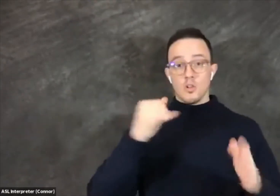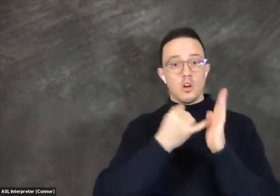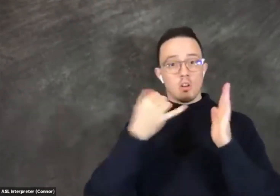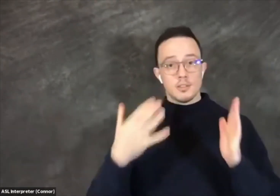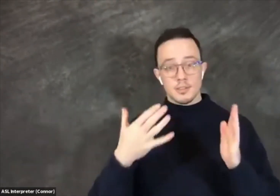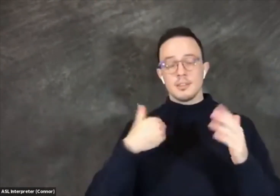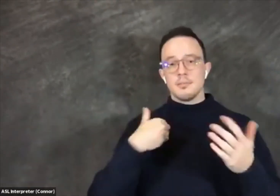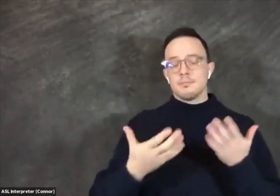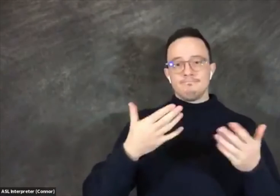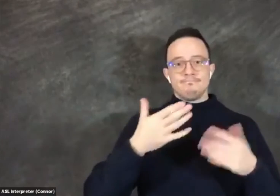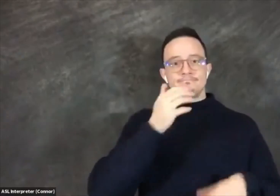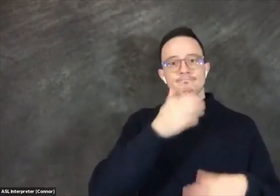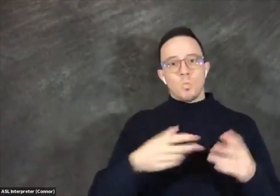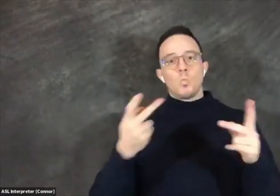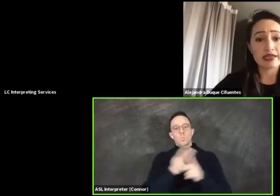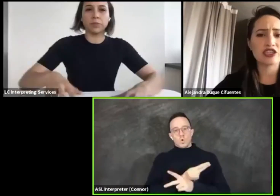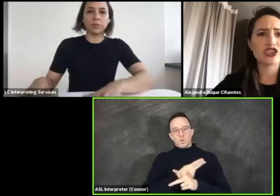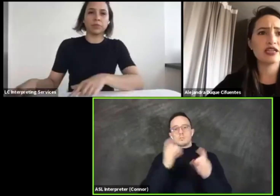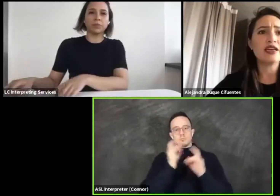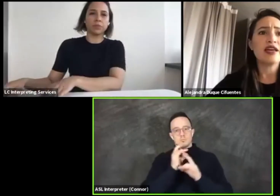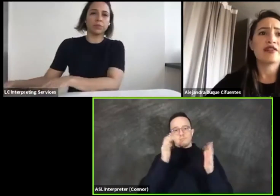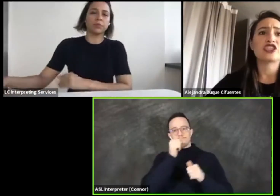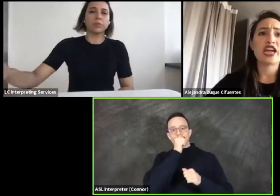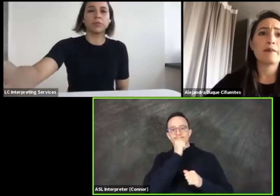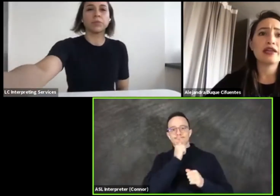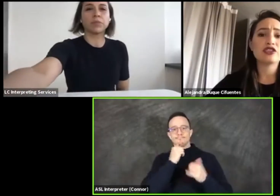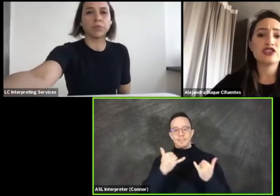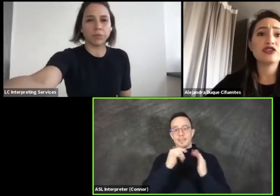AT THIS TIME. AS AN ORGANIZATION THAT CHAMPIONS NEW